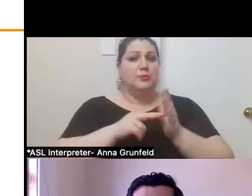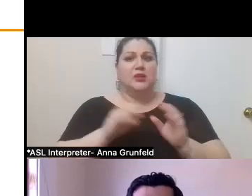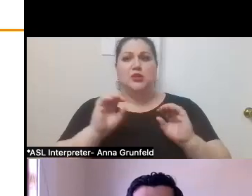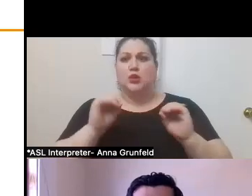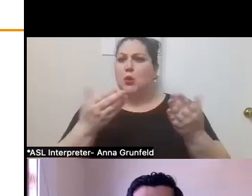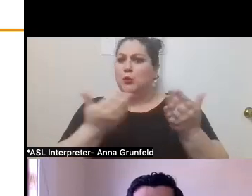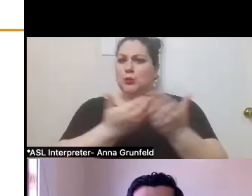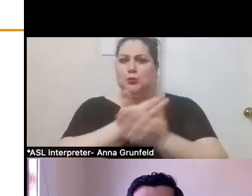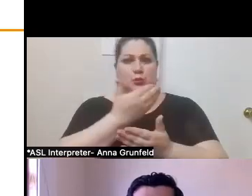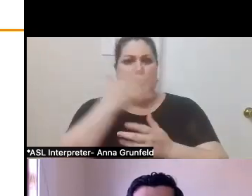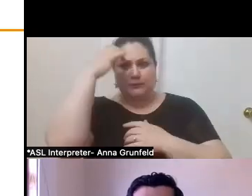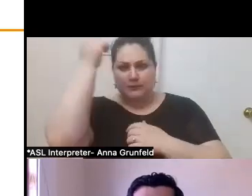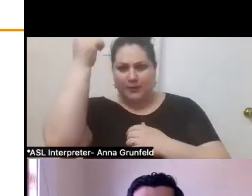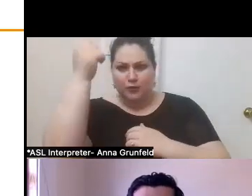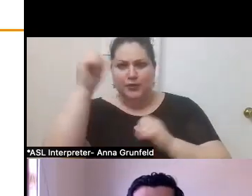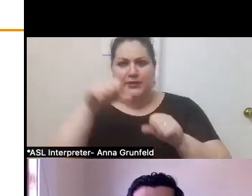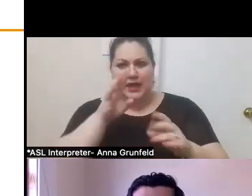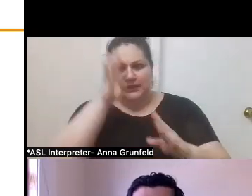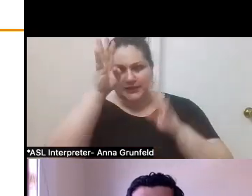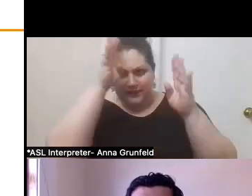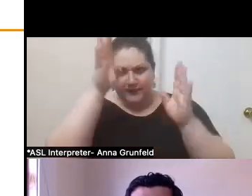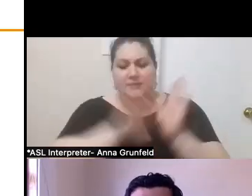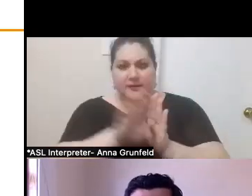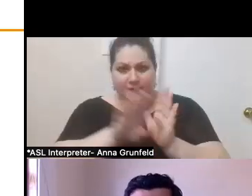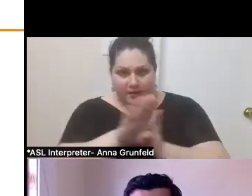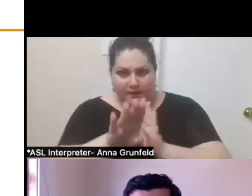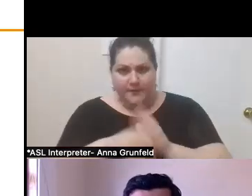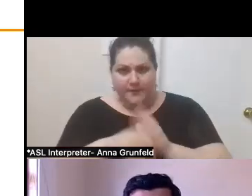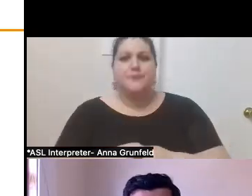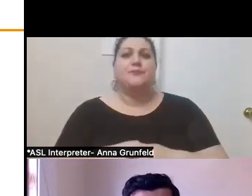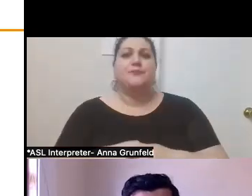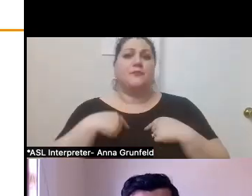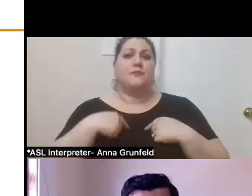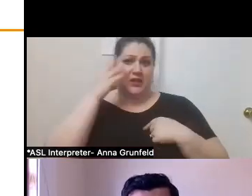This was basically what I experienced for, for three weeks. And so I.